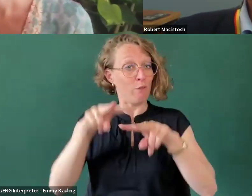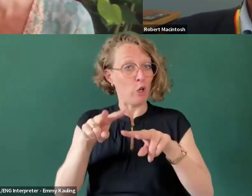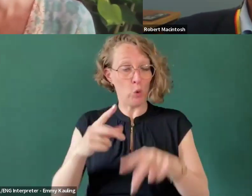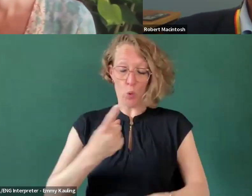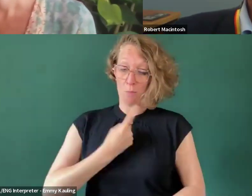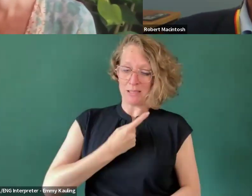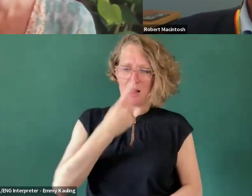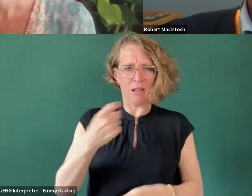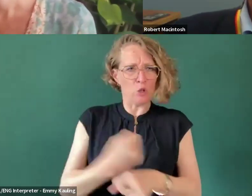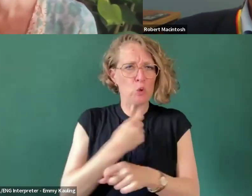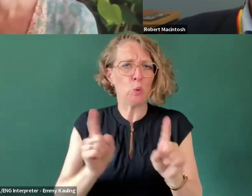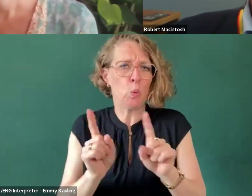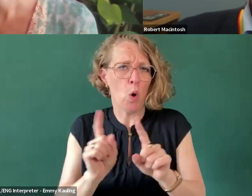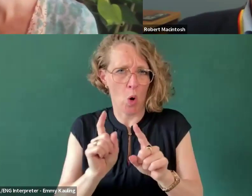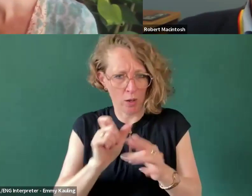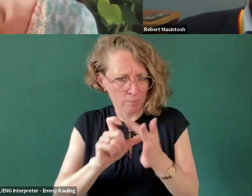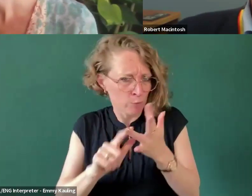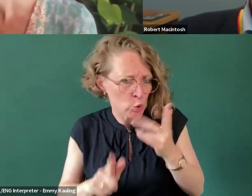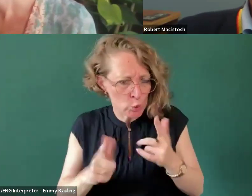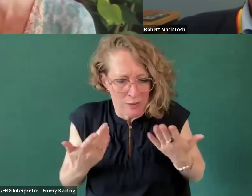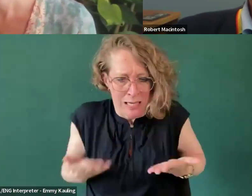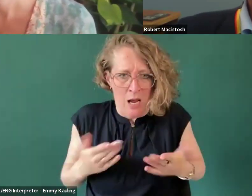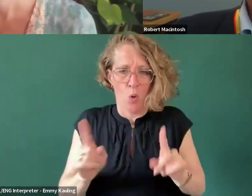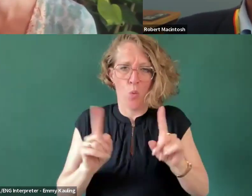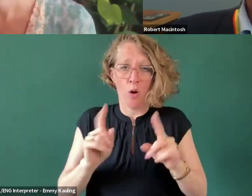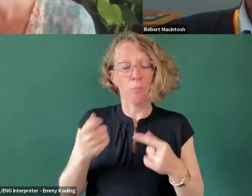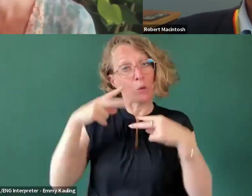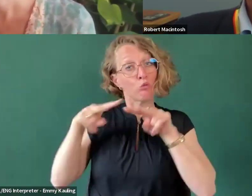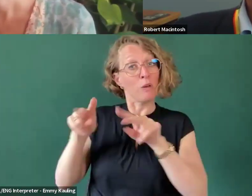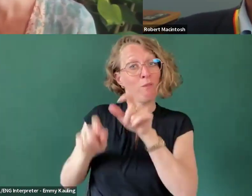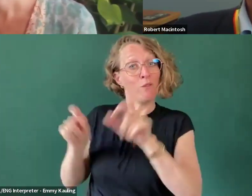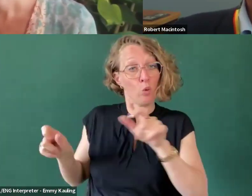because we participate both as applicants and reviewers that we can personally do to try and